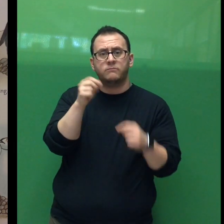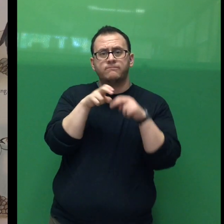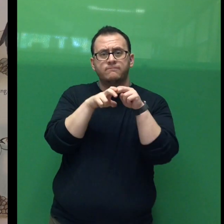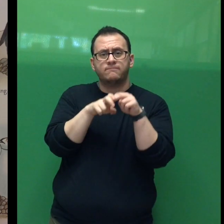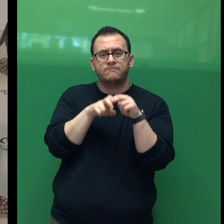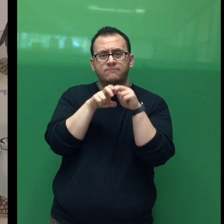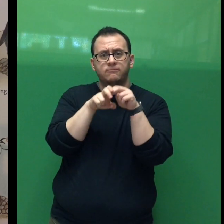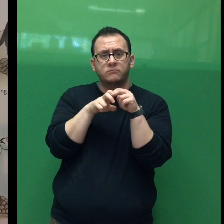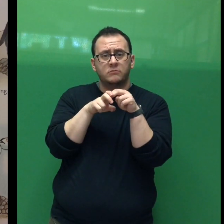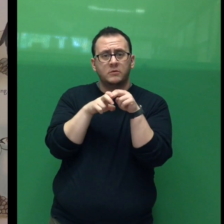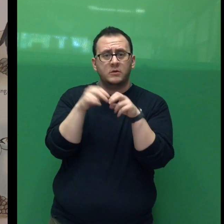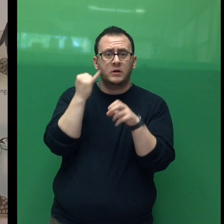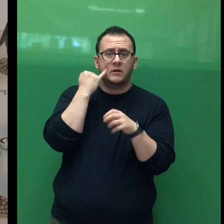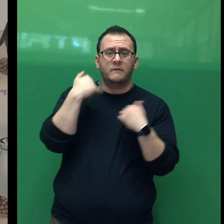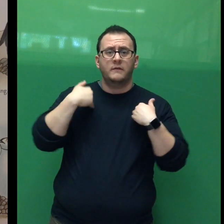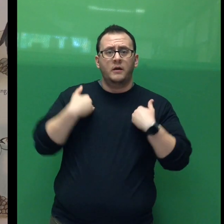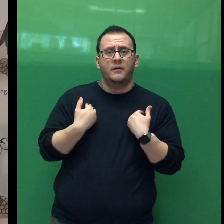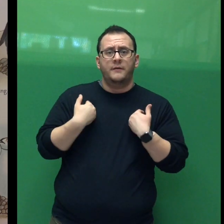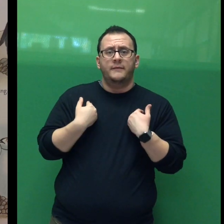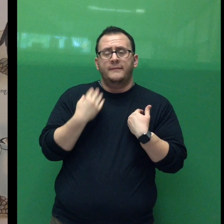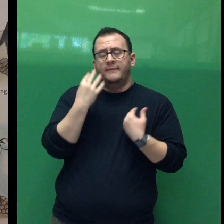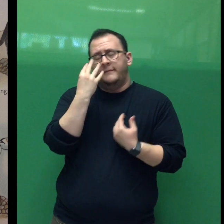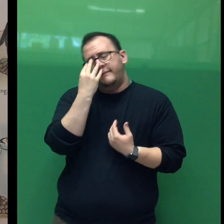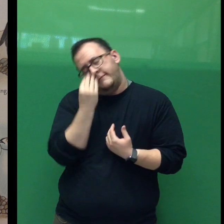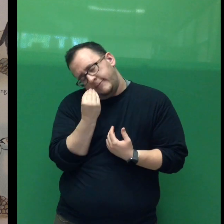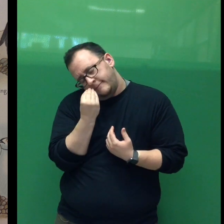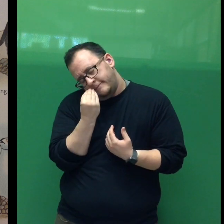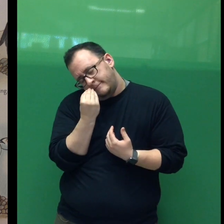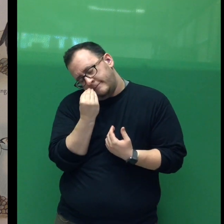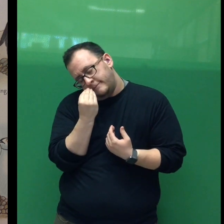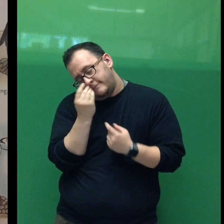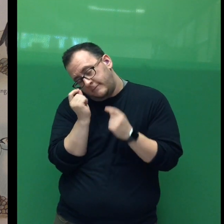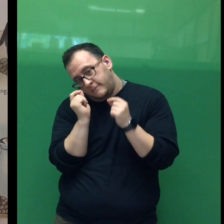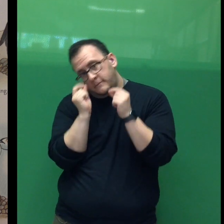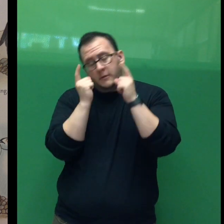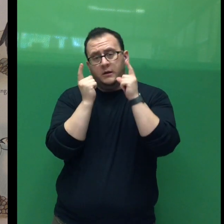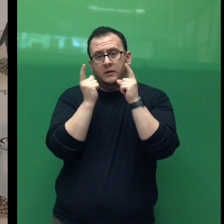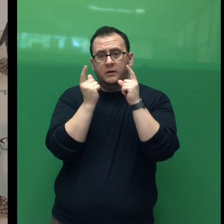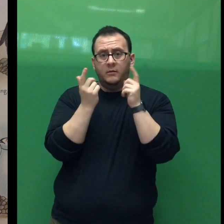On the left: the previously described picture. On the right: Linden signs using American Sign Language.]